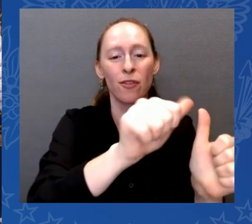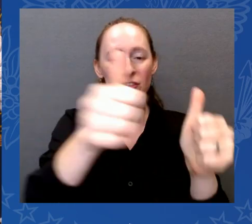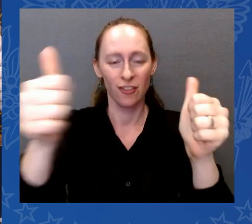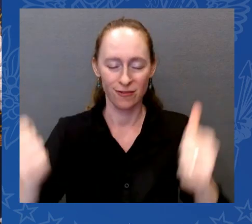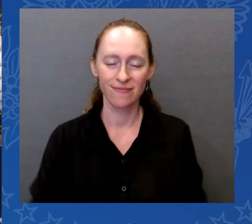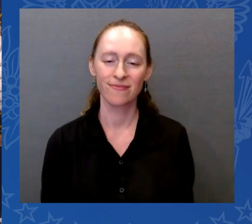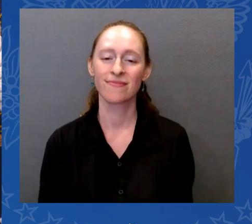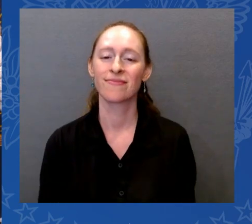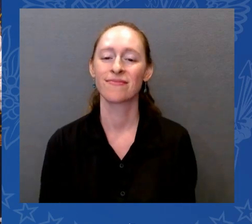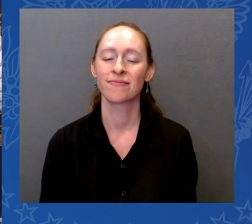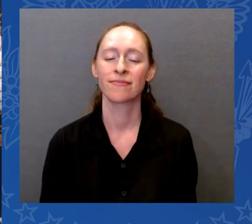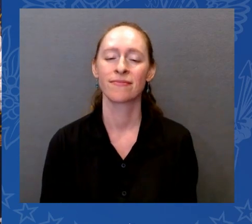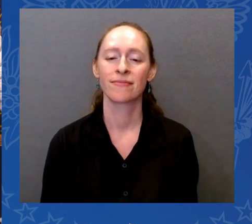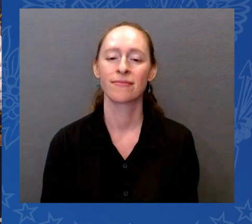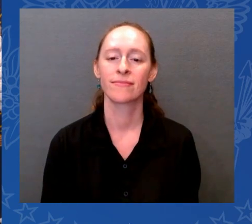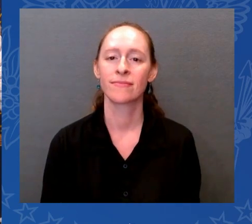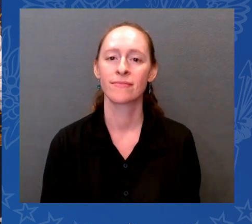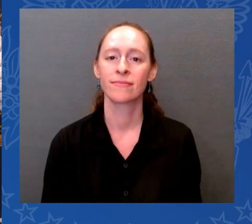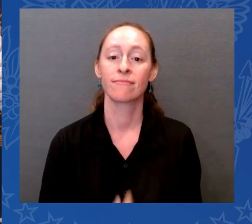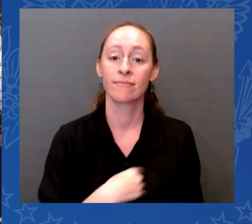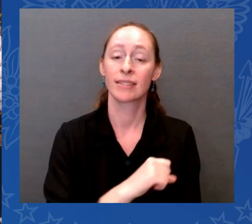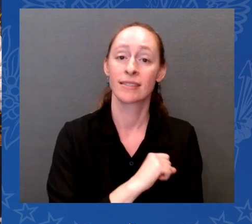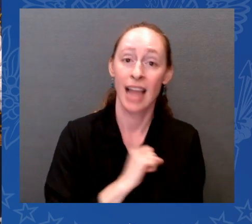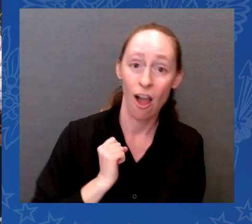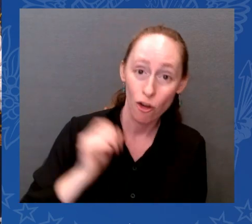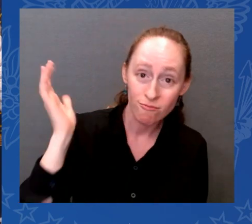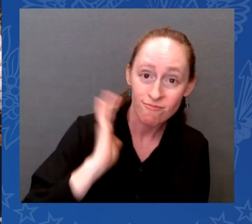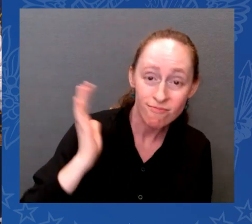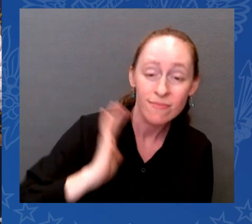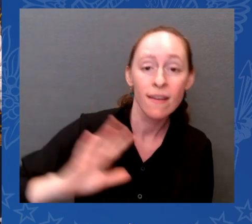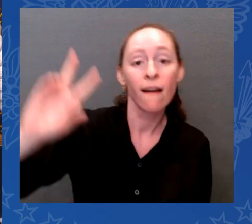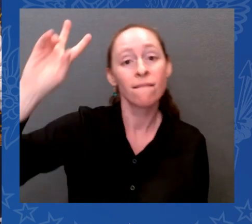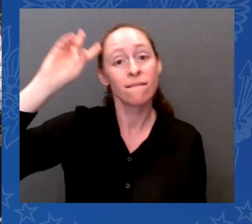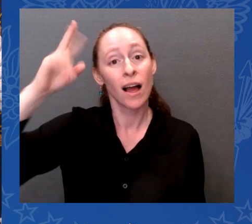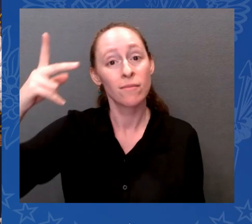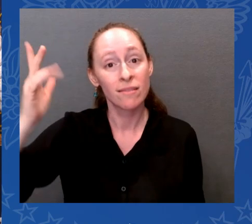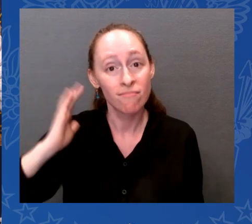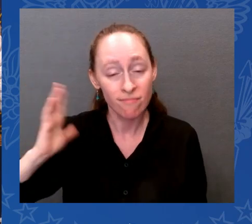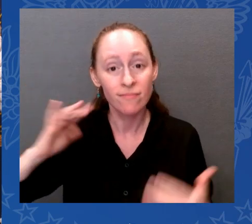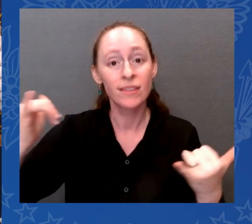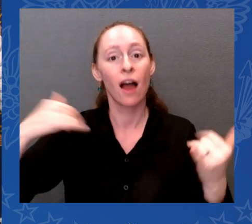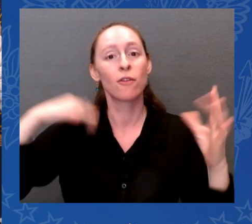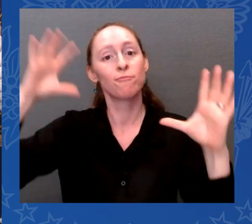we do everything we can to support and pay for firefighters -- more firefighters.